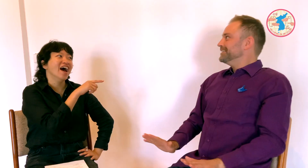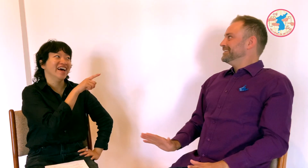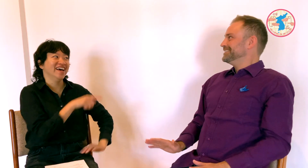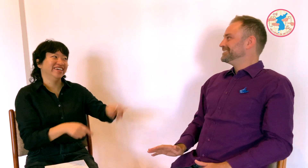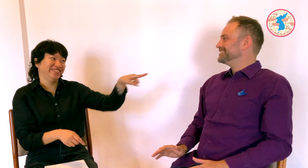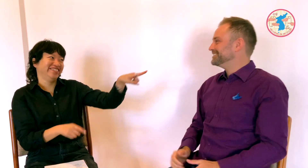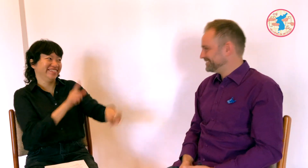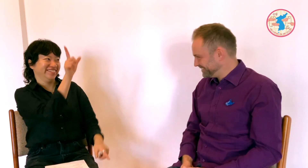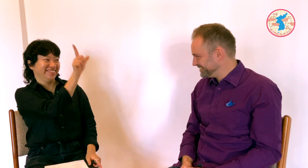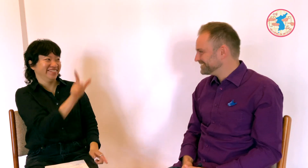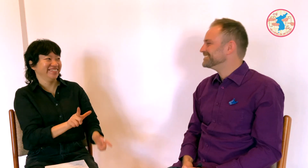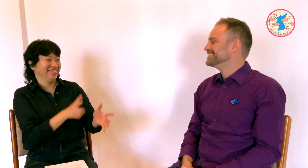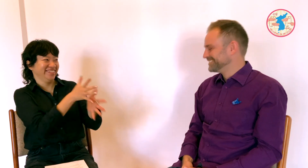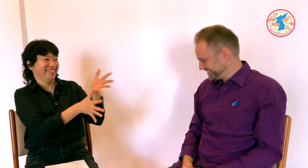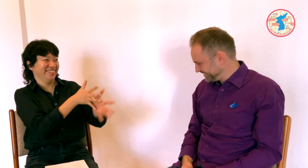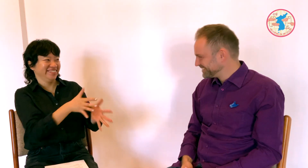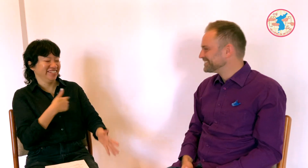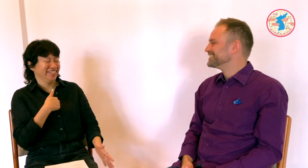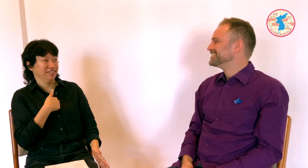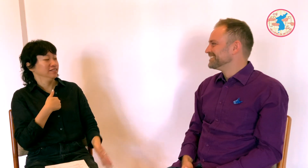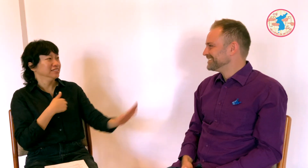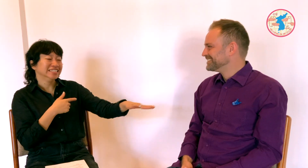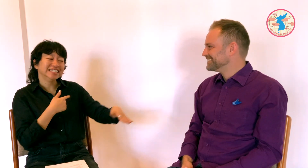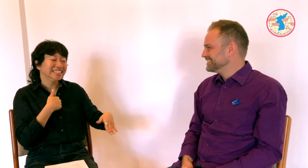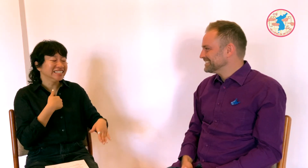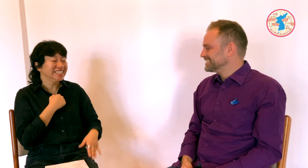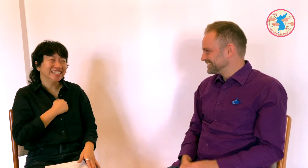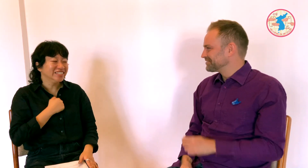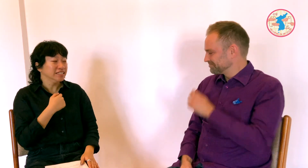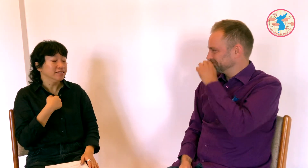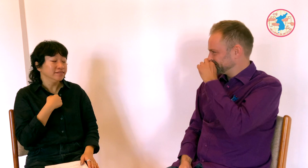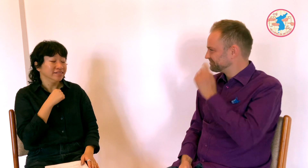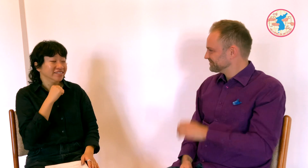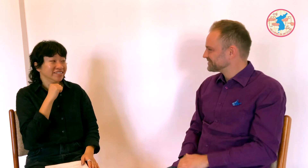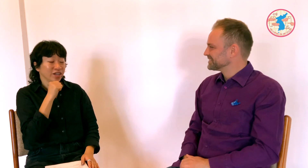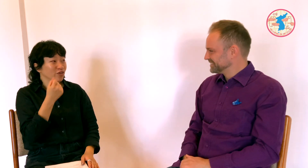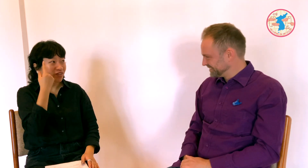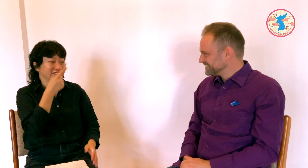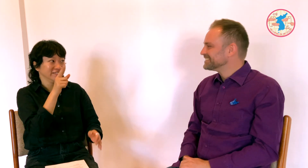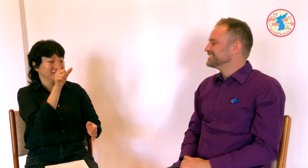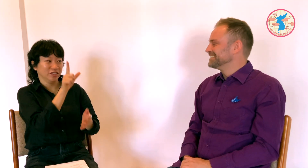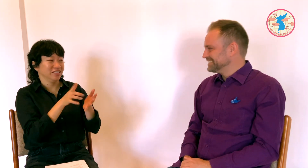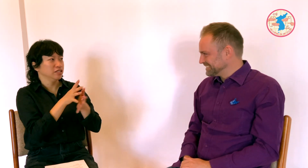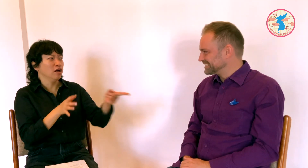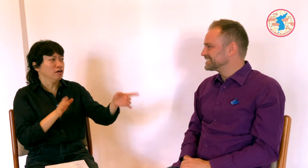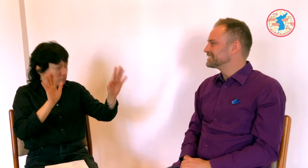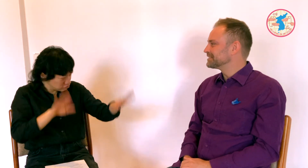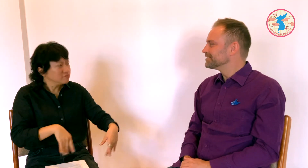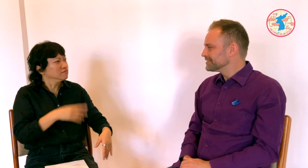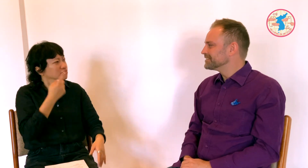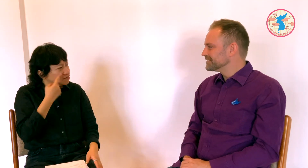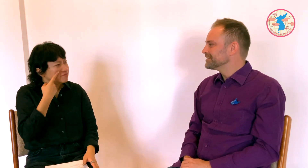Hyemi: At first, you actually used North Korean Sign Language and I was stunned because I couldn't even understand most of it.